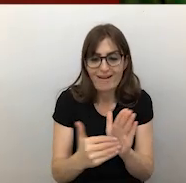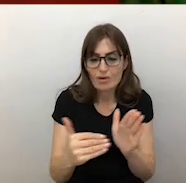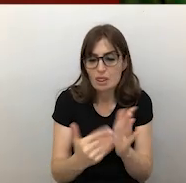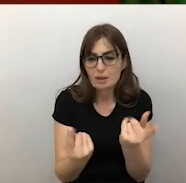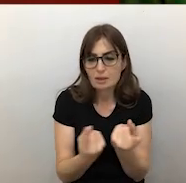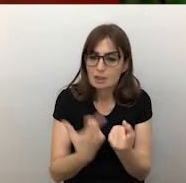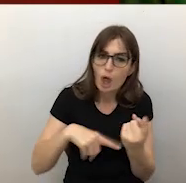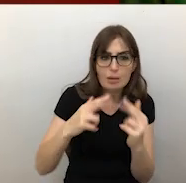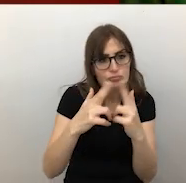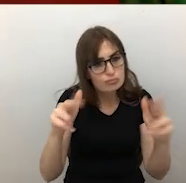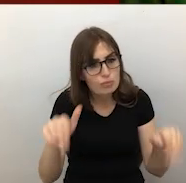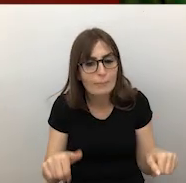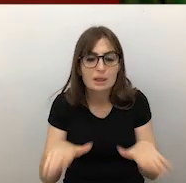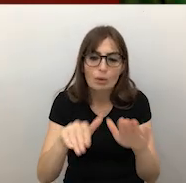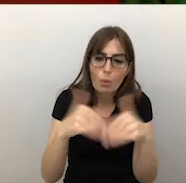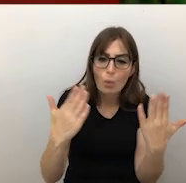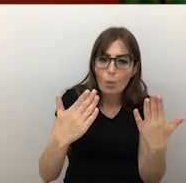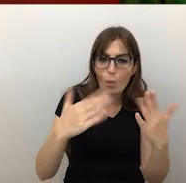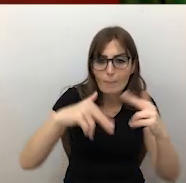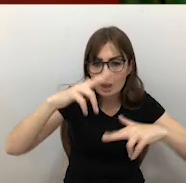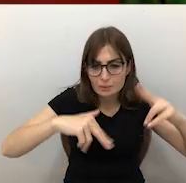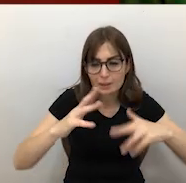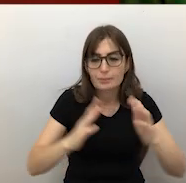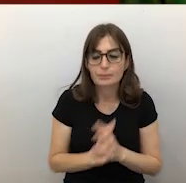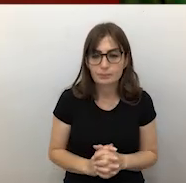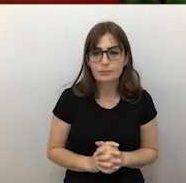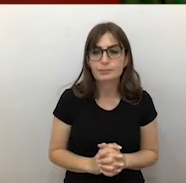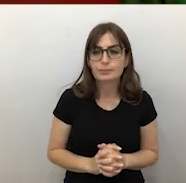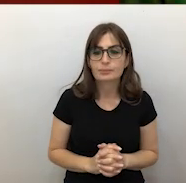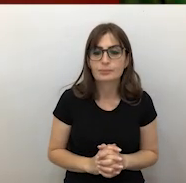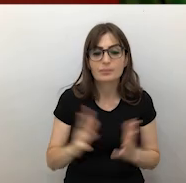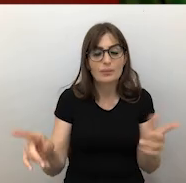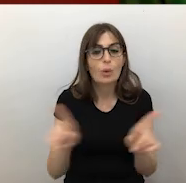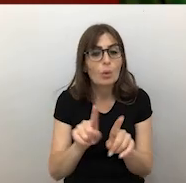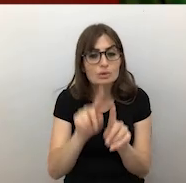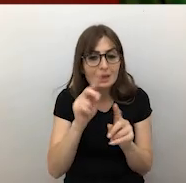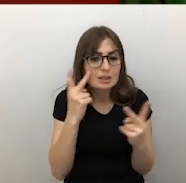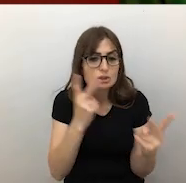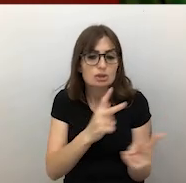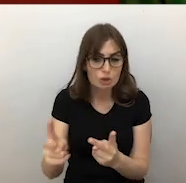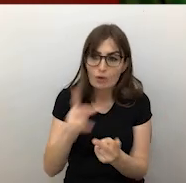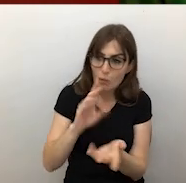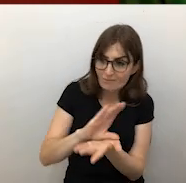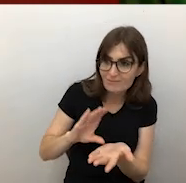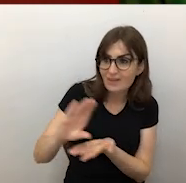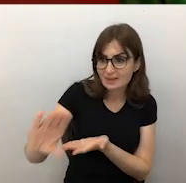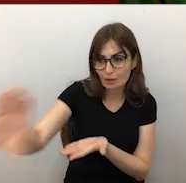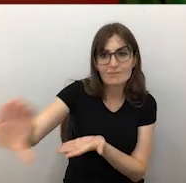or selling non-current assets, such as property. Cash flow from financing activities, shows cash flows relating to the funding